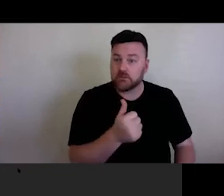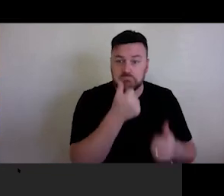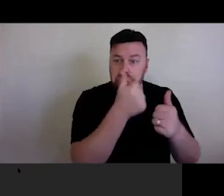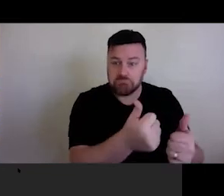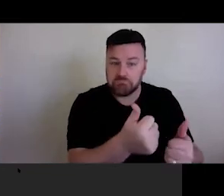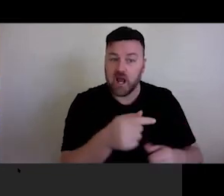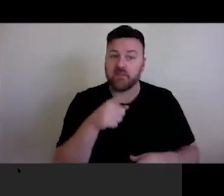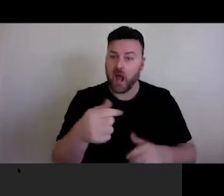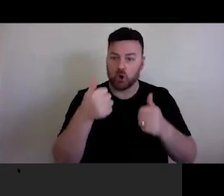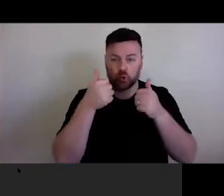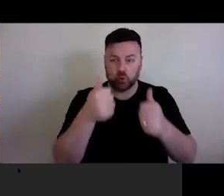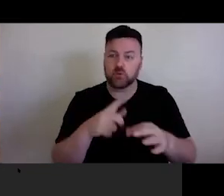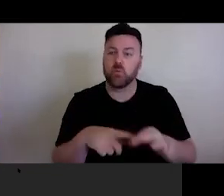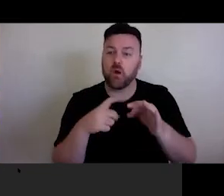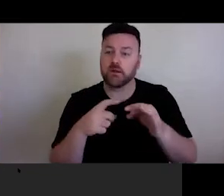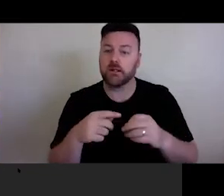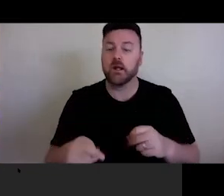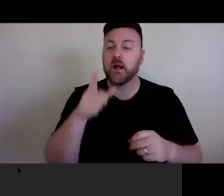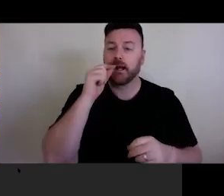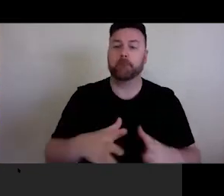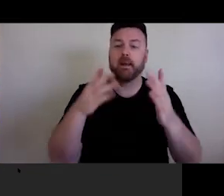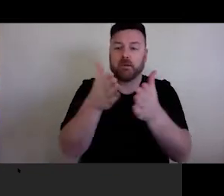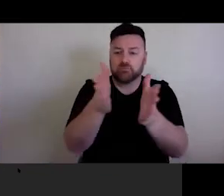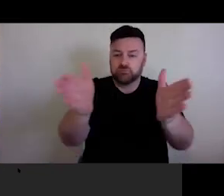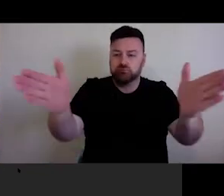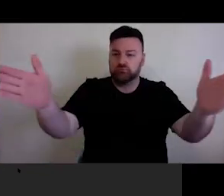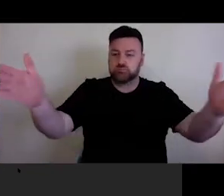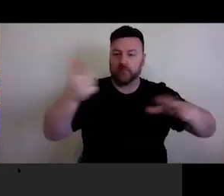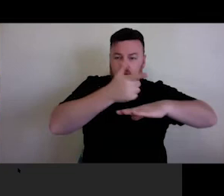allows you to get a big zoom range and handles different light levels